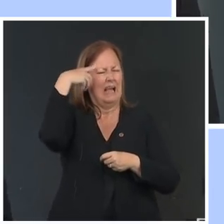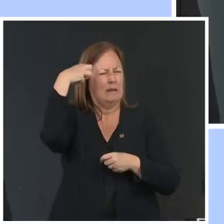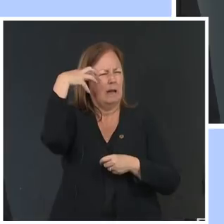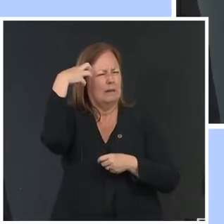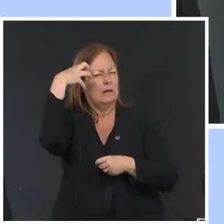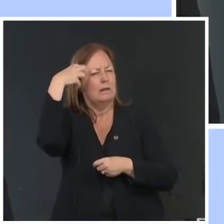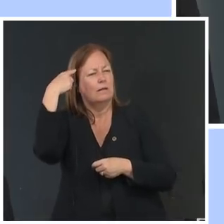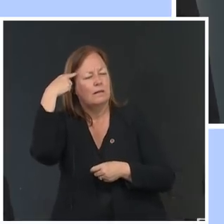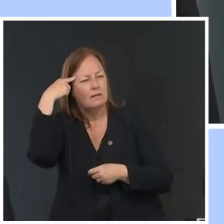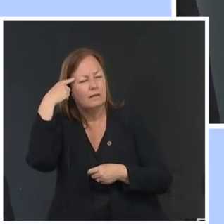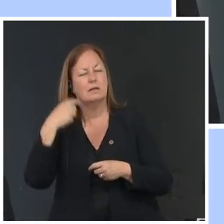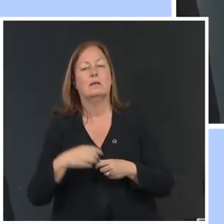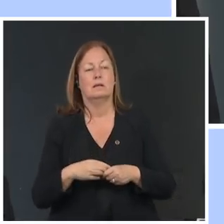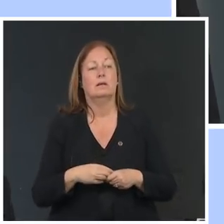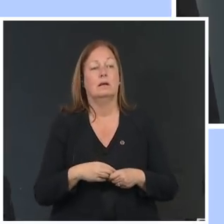So the language diversity is Cumberson